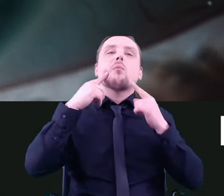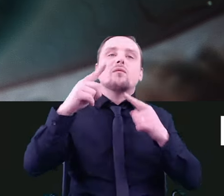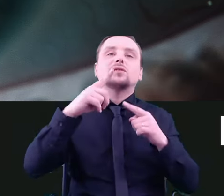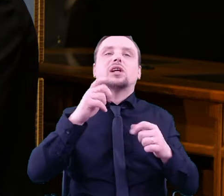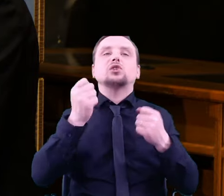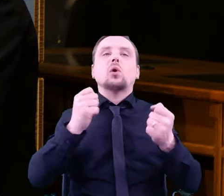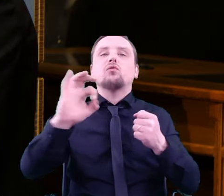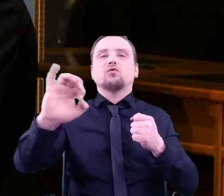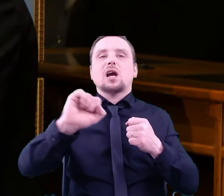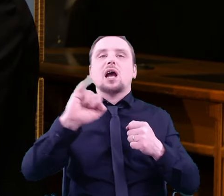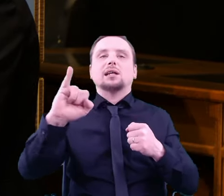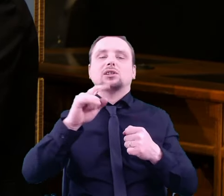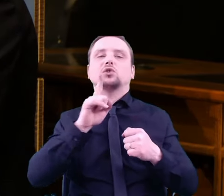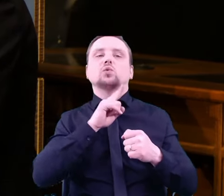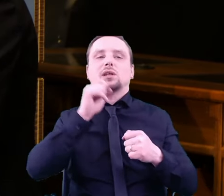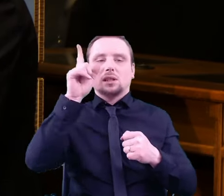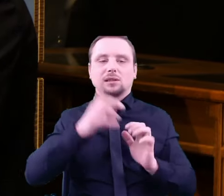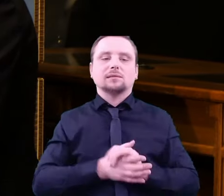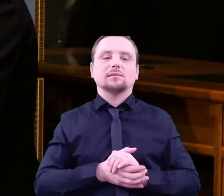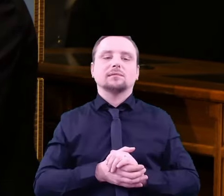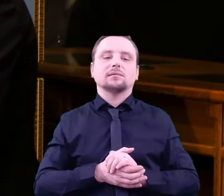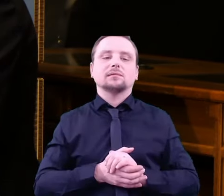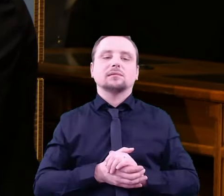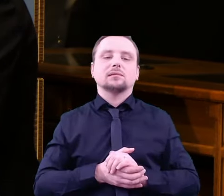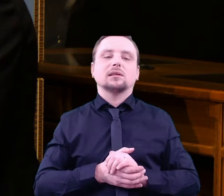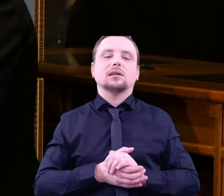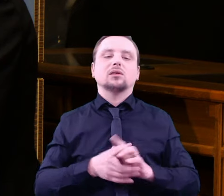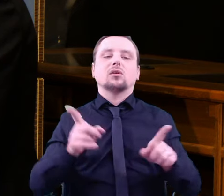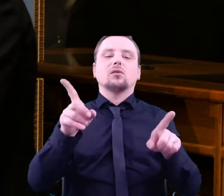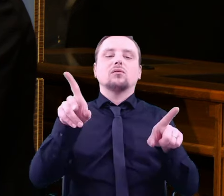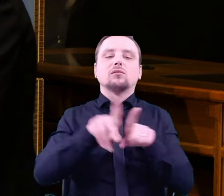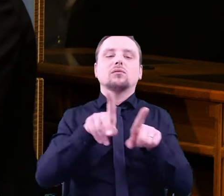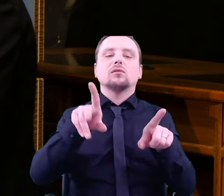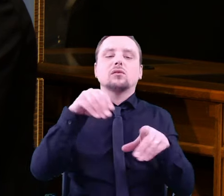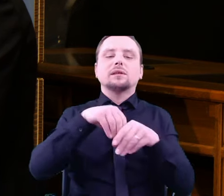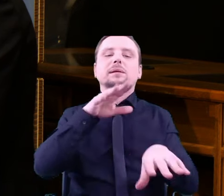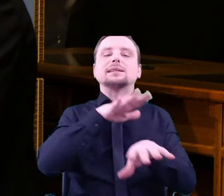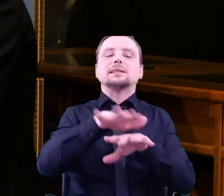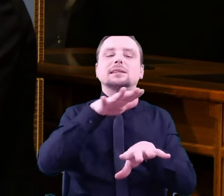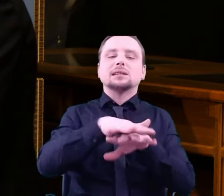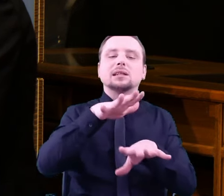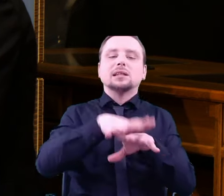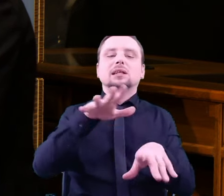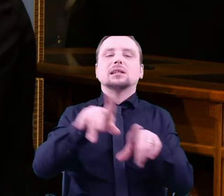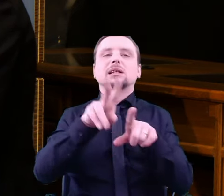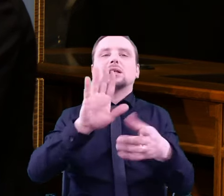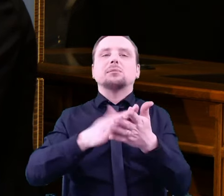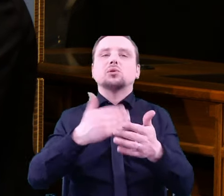Moreover, they perpetuate and exacerbate the algorithms of already existing social prejudice and discrimination,